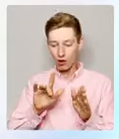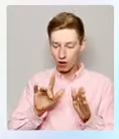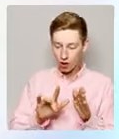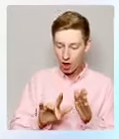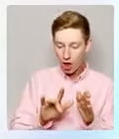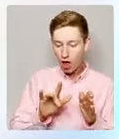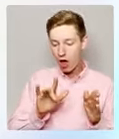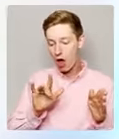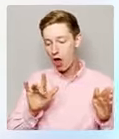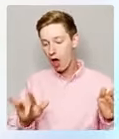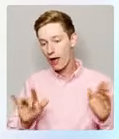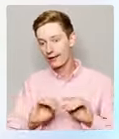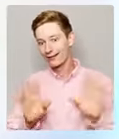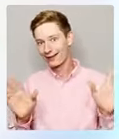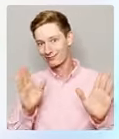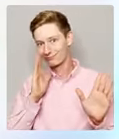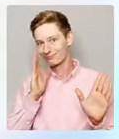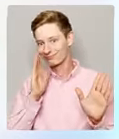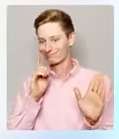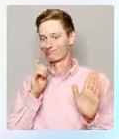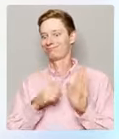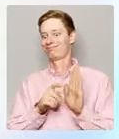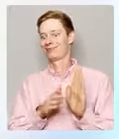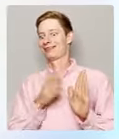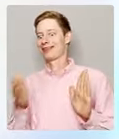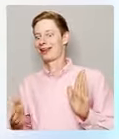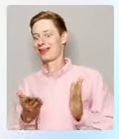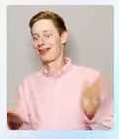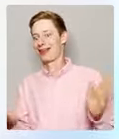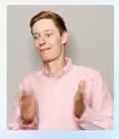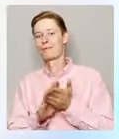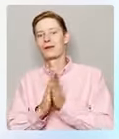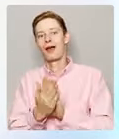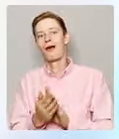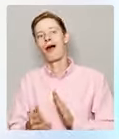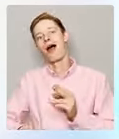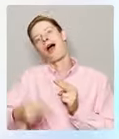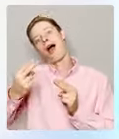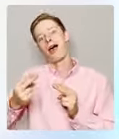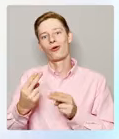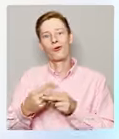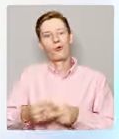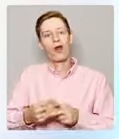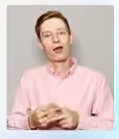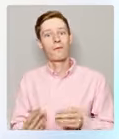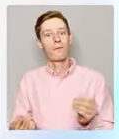until they're clearly selecting the neighboring object. That object becomes the new selected one and is weighted more strongly